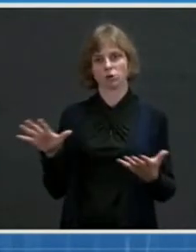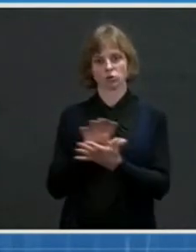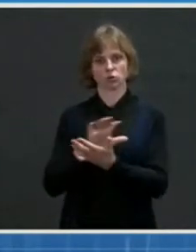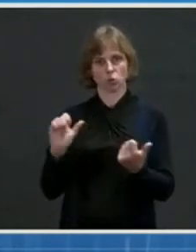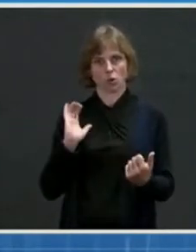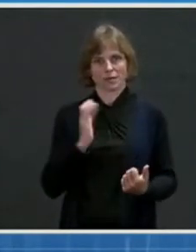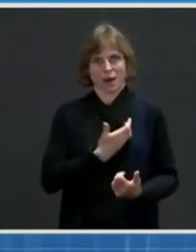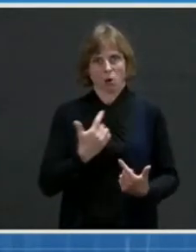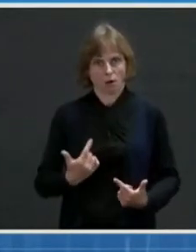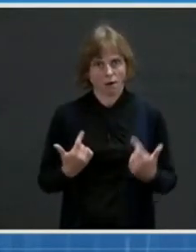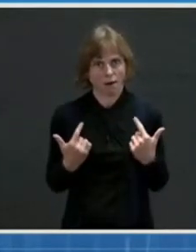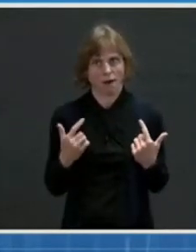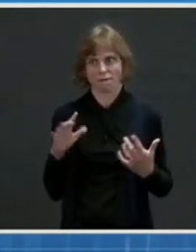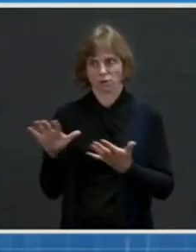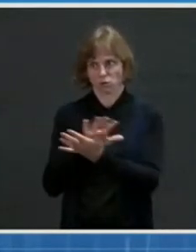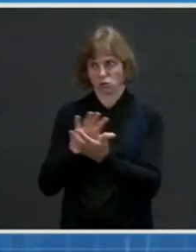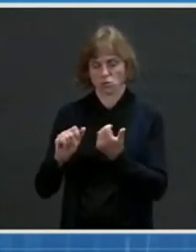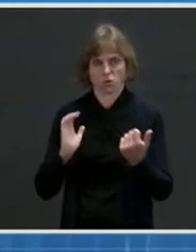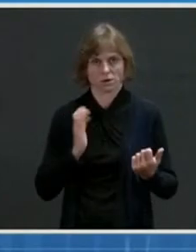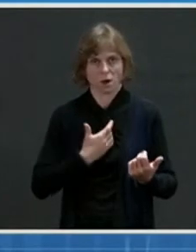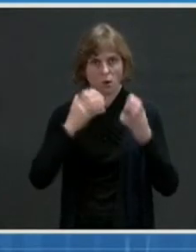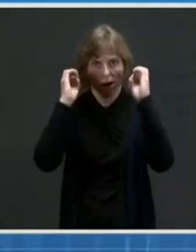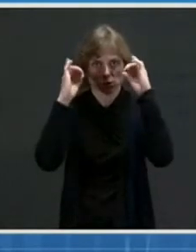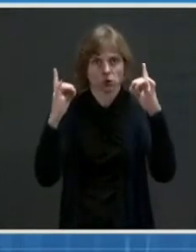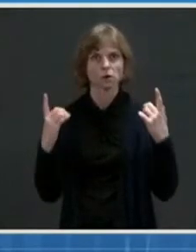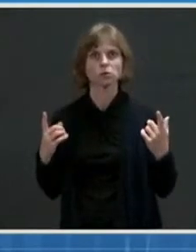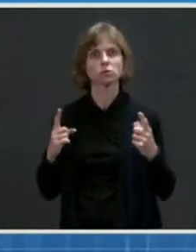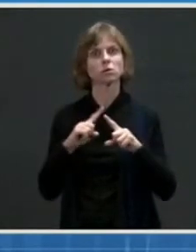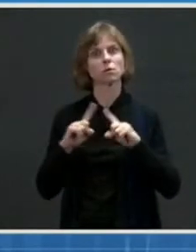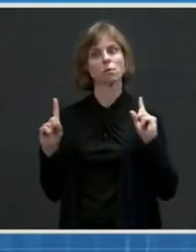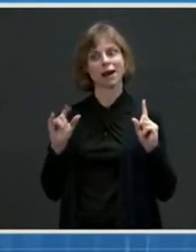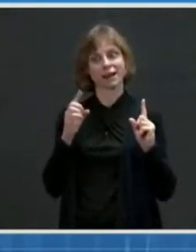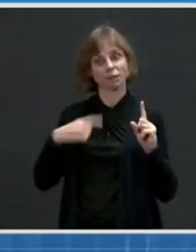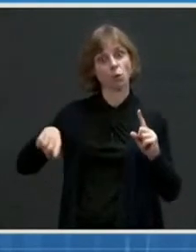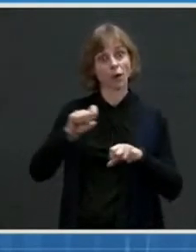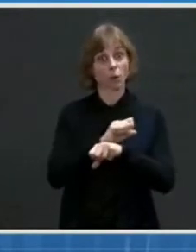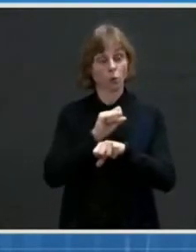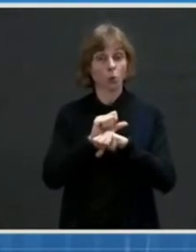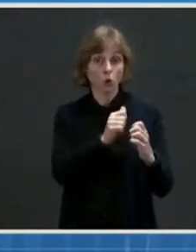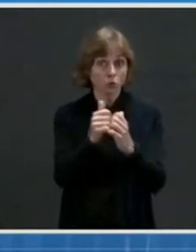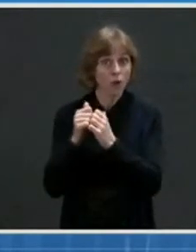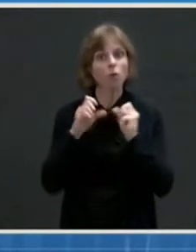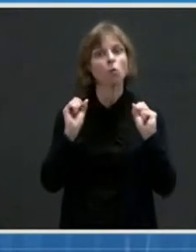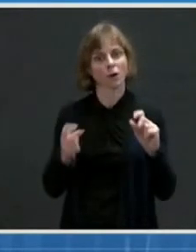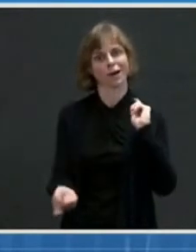THE DESTRUCTION THE PANDEMIC HAS HAD ON OUR LIVES AND OUR